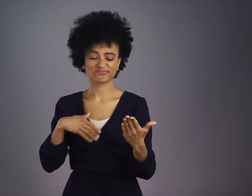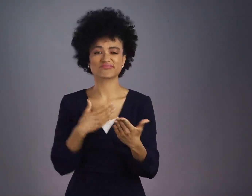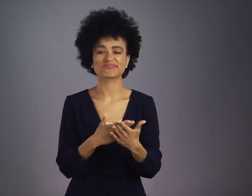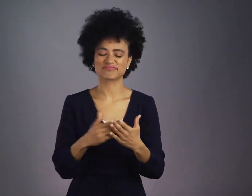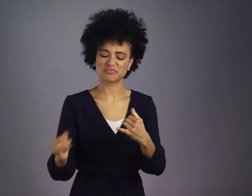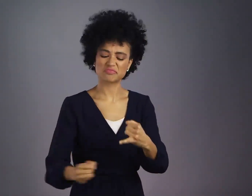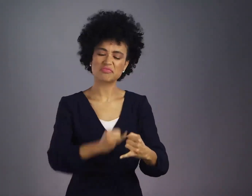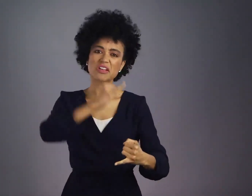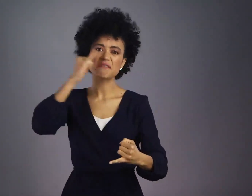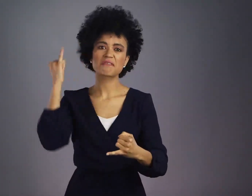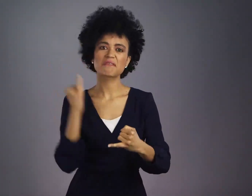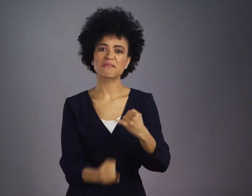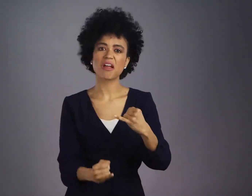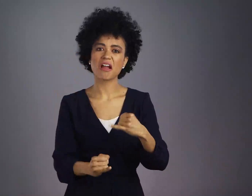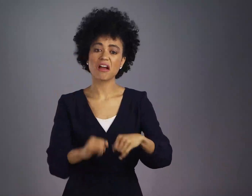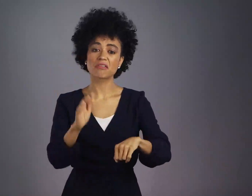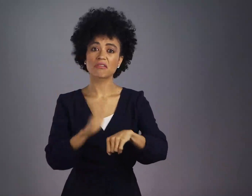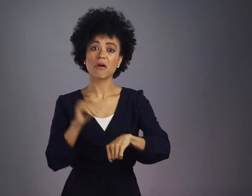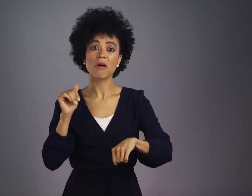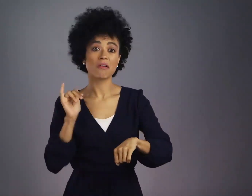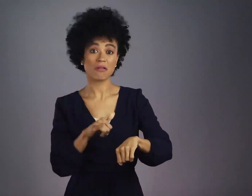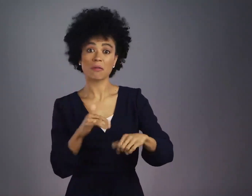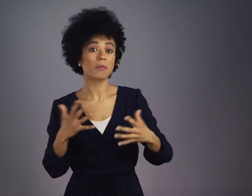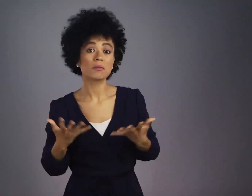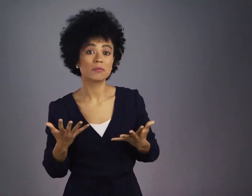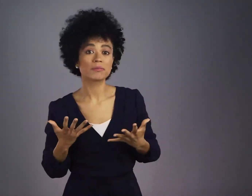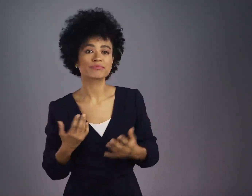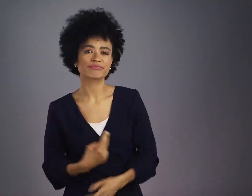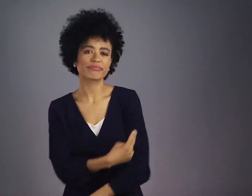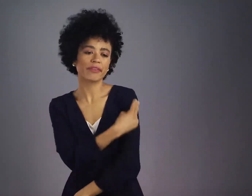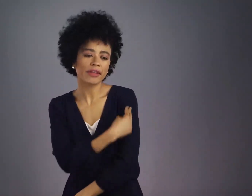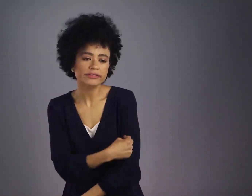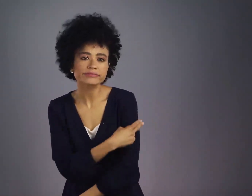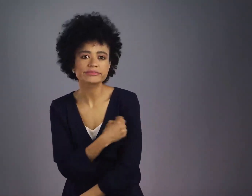Most of us have entered the final stage with its commitment to health resorts,